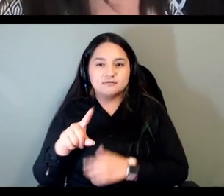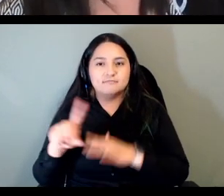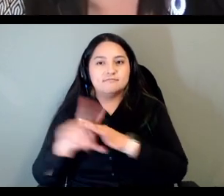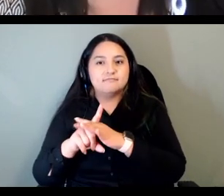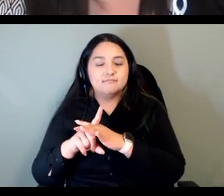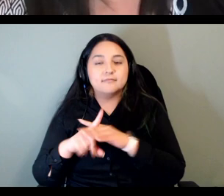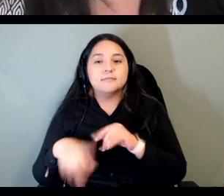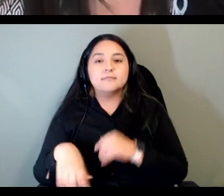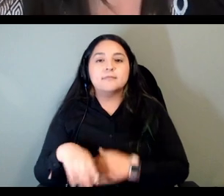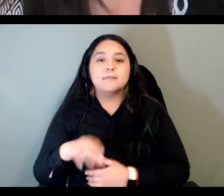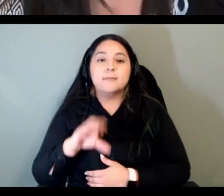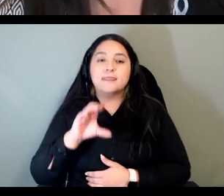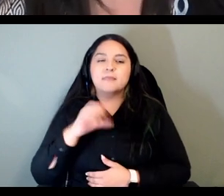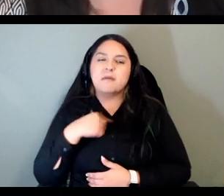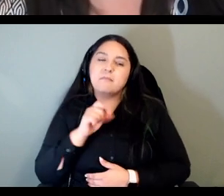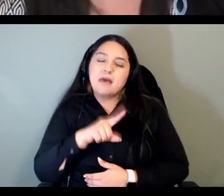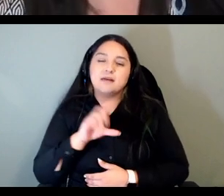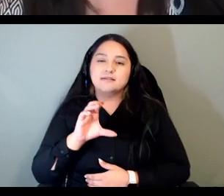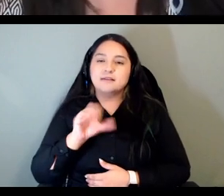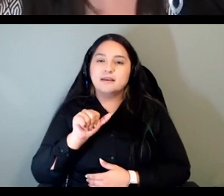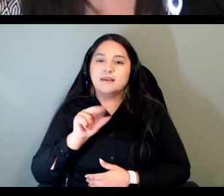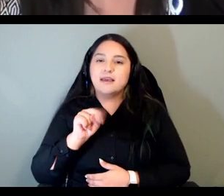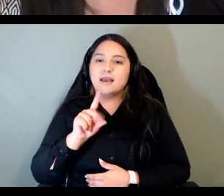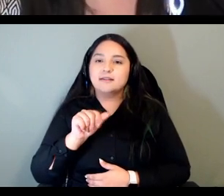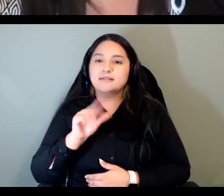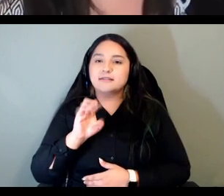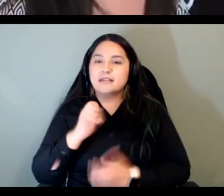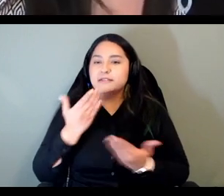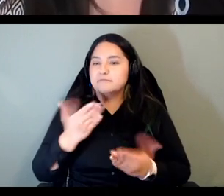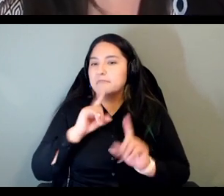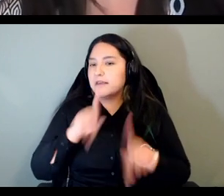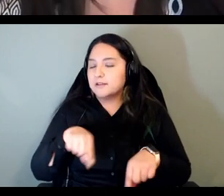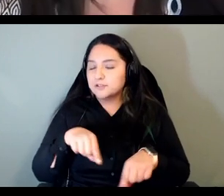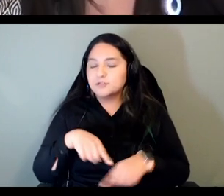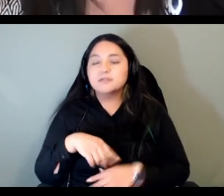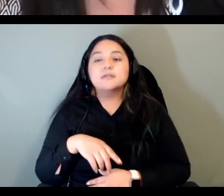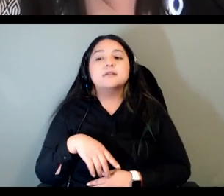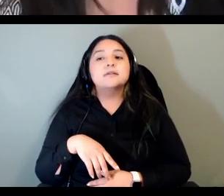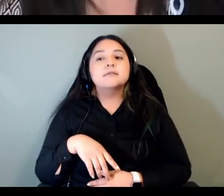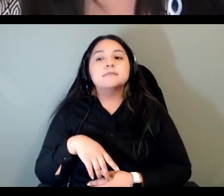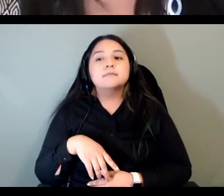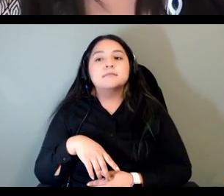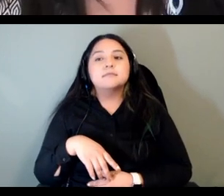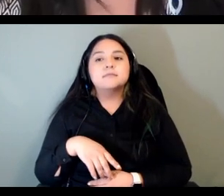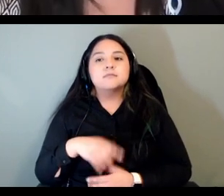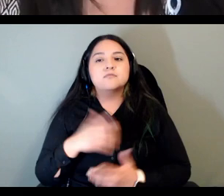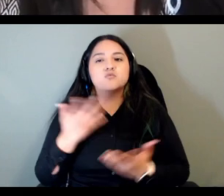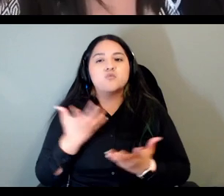candace maybe i'll ask you this question um to start us off is what ideas you have for